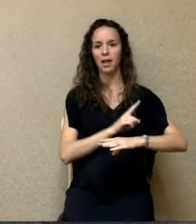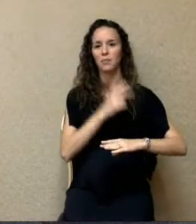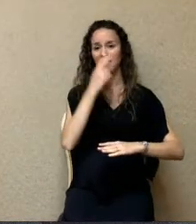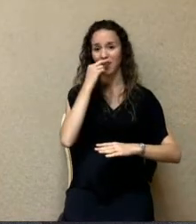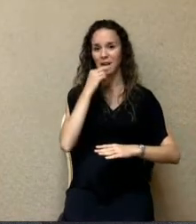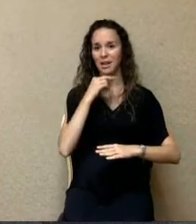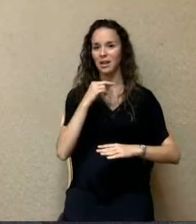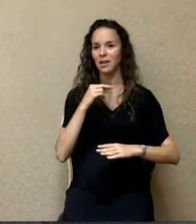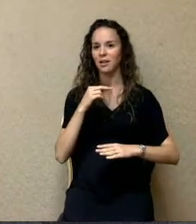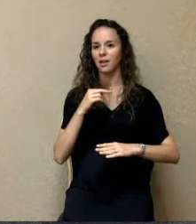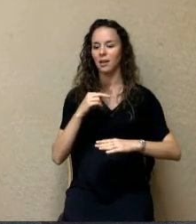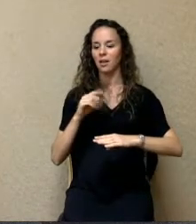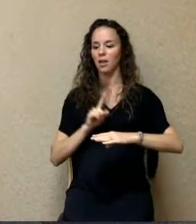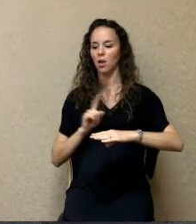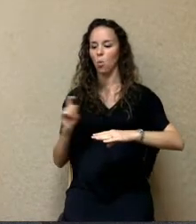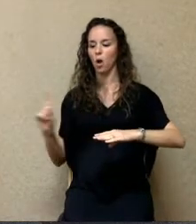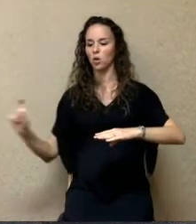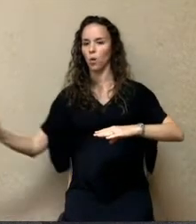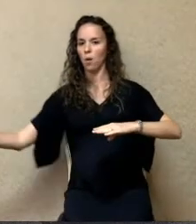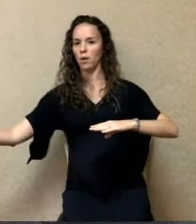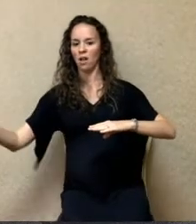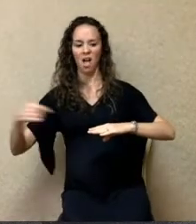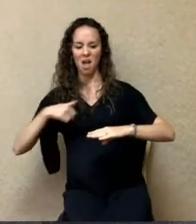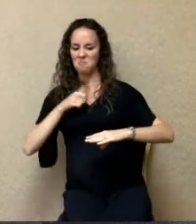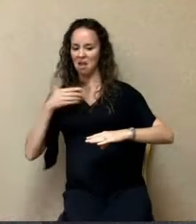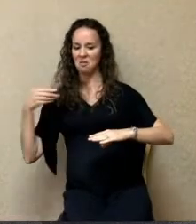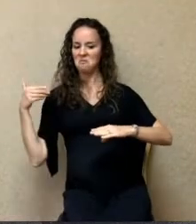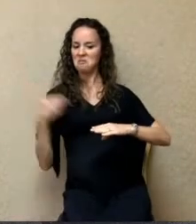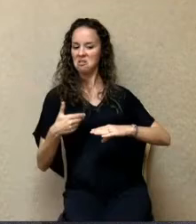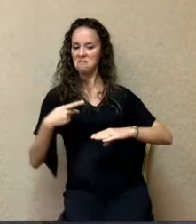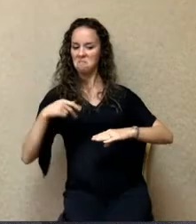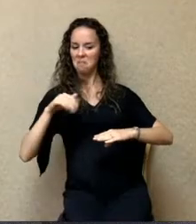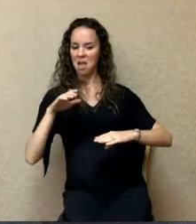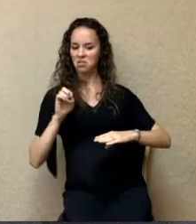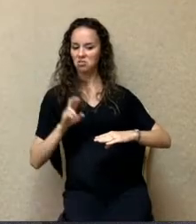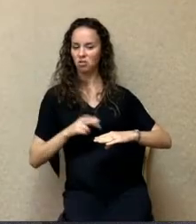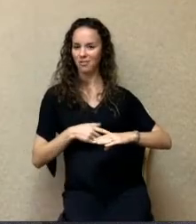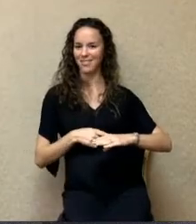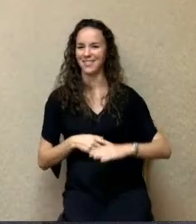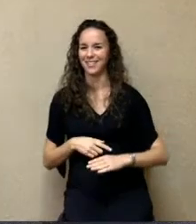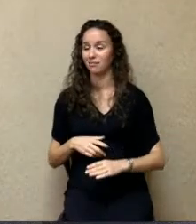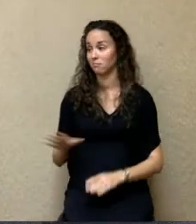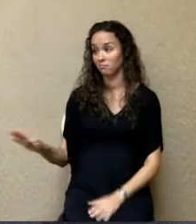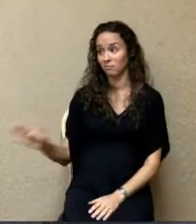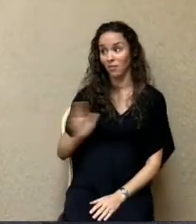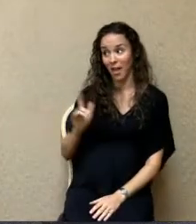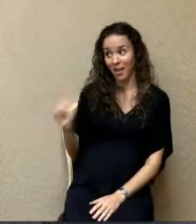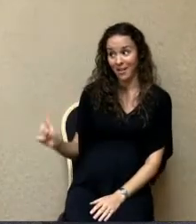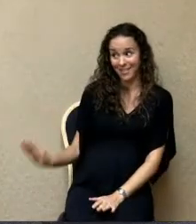funny to watch him walk around it. Like I am not going by the pacing area. Okay, you don't have to.